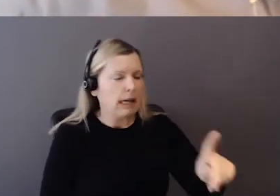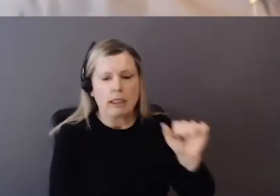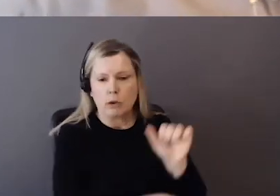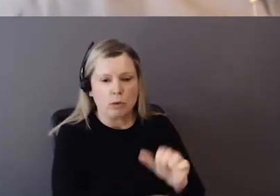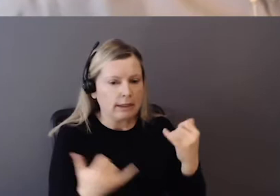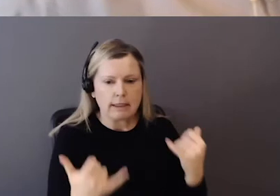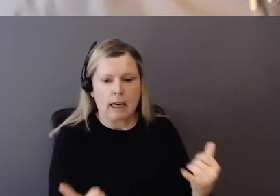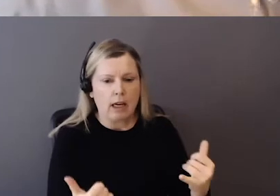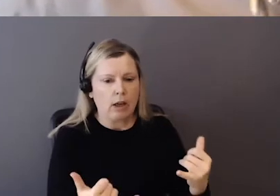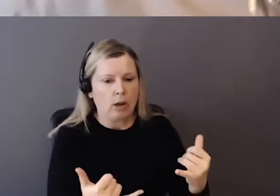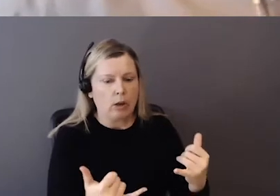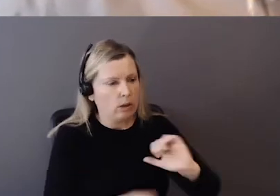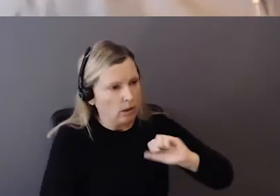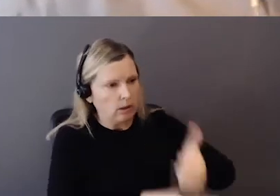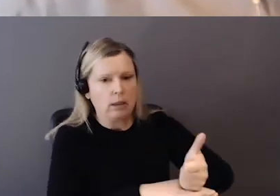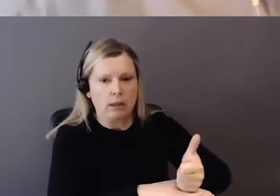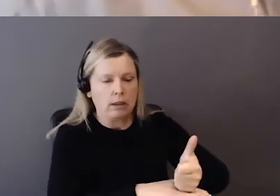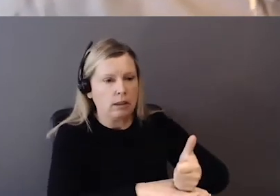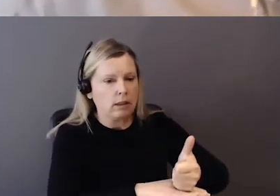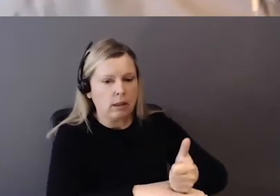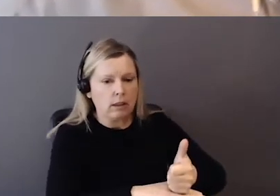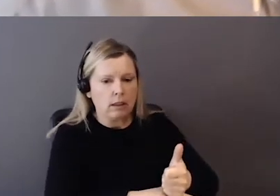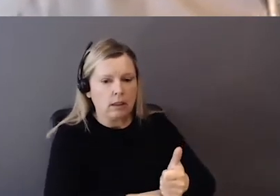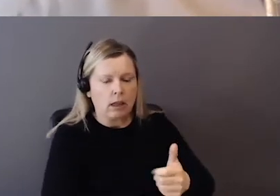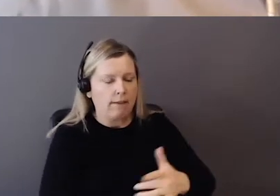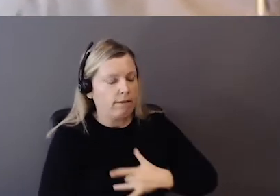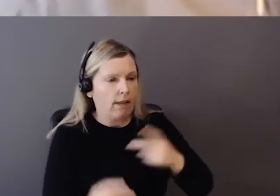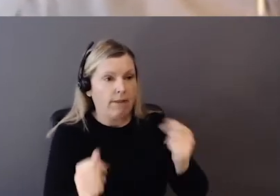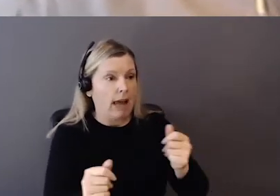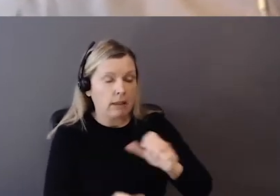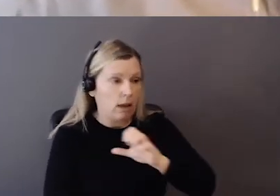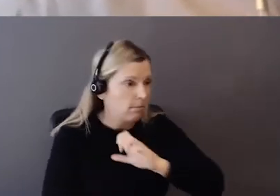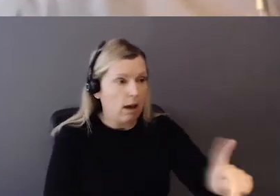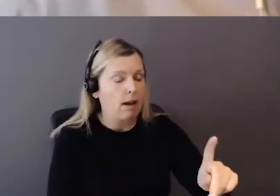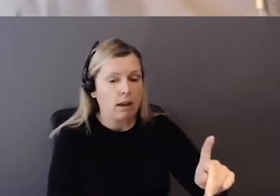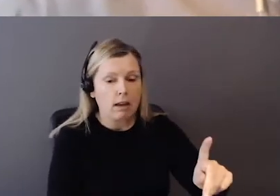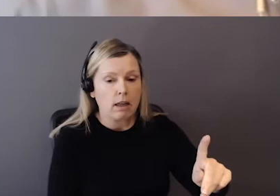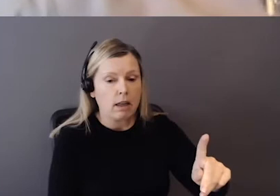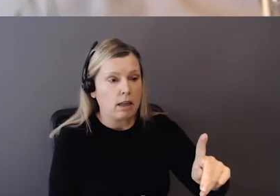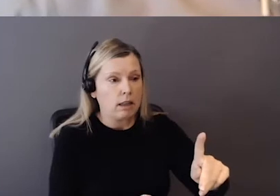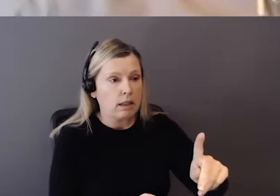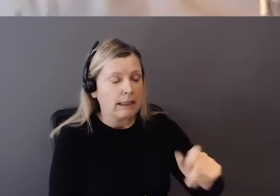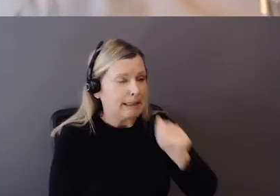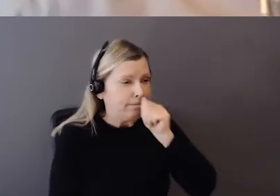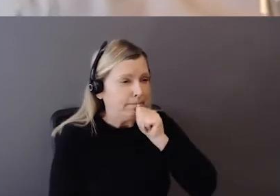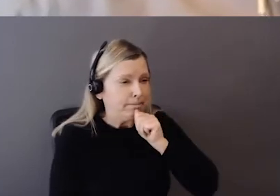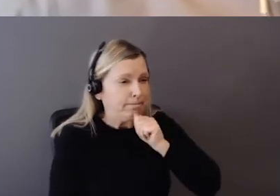and reestablish myself and went back as quickly as I could and four or so months